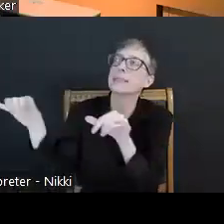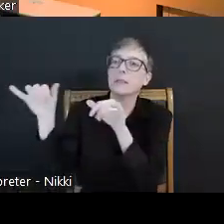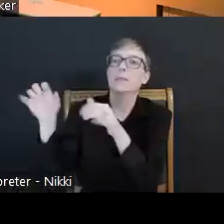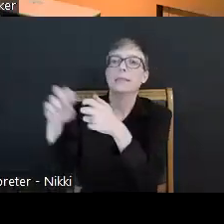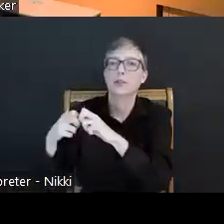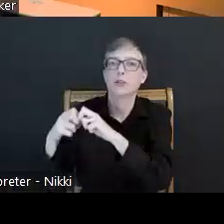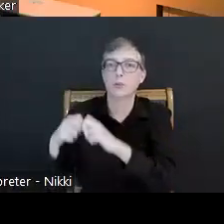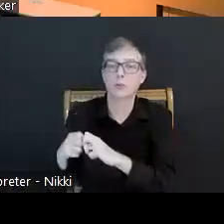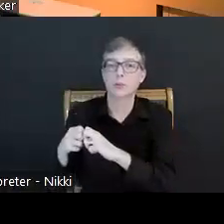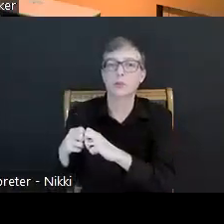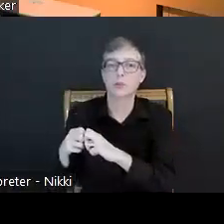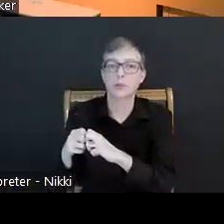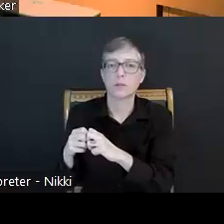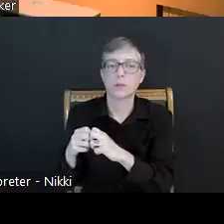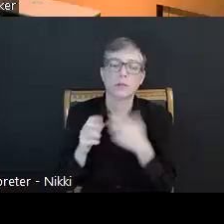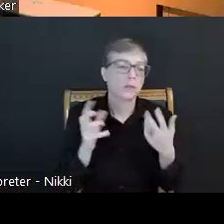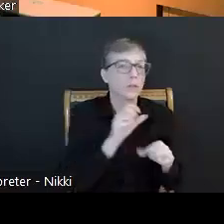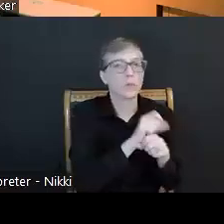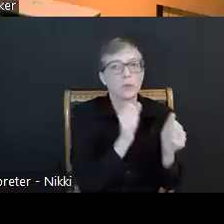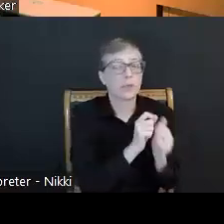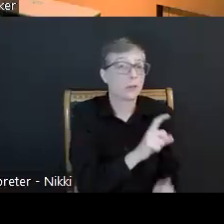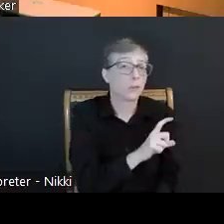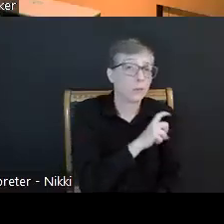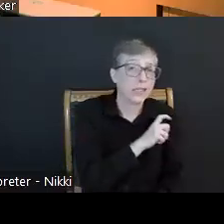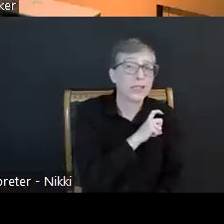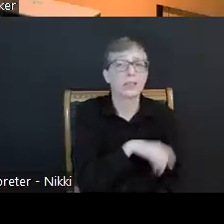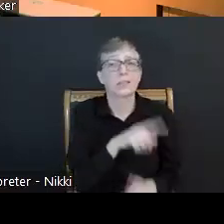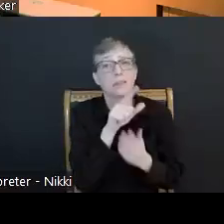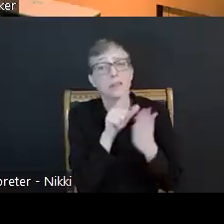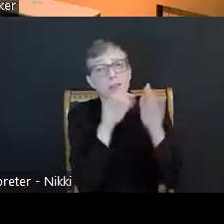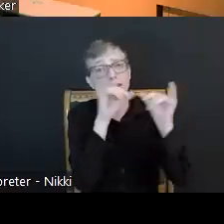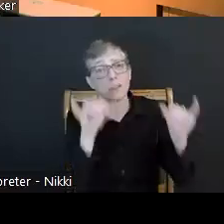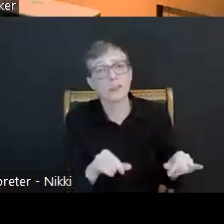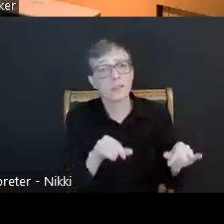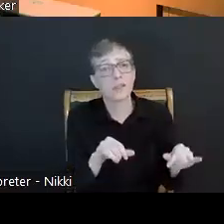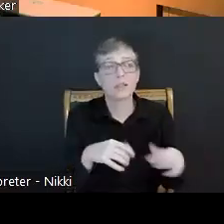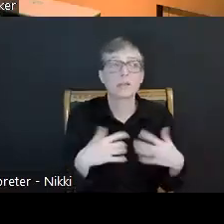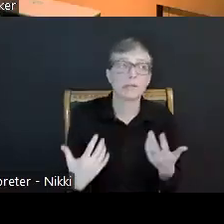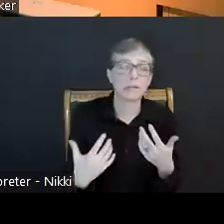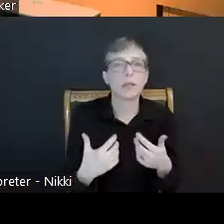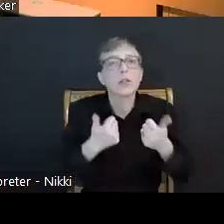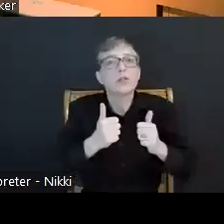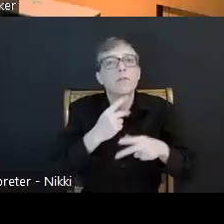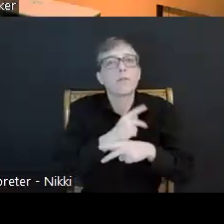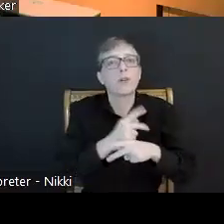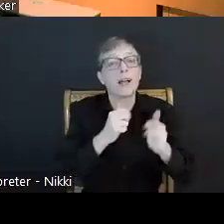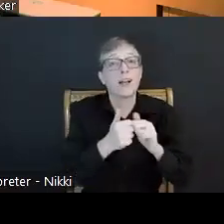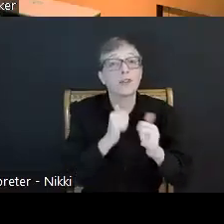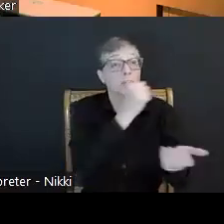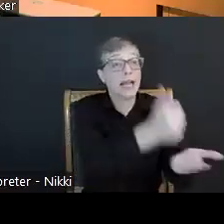like working with the police or the legal system or things and so a lot of times coming up with to help patients feel hopeful about things when we know that it's probably not going to go their